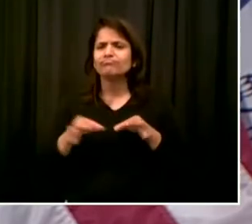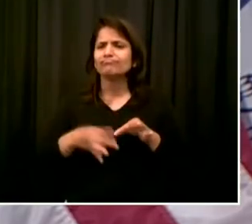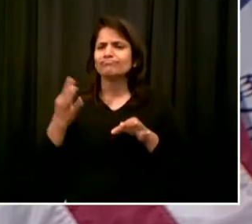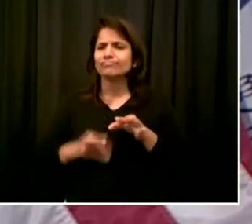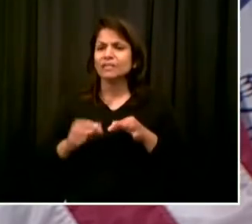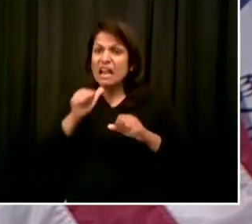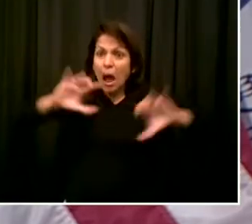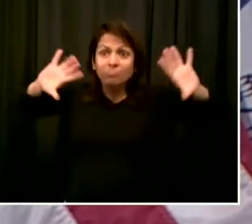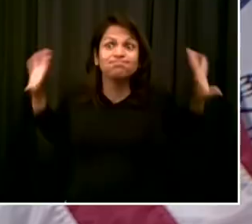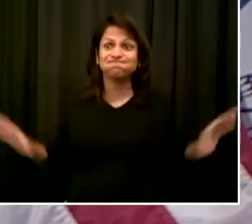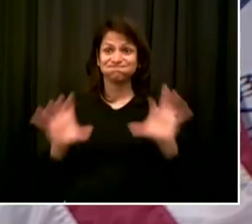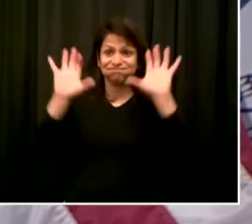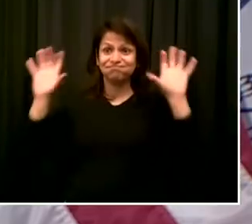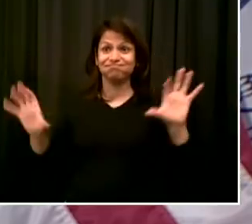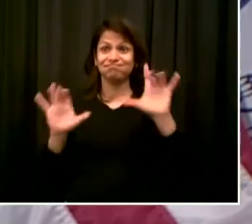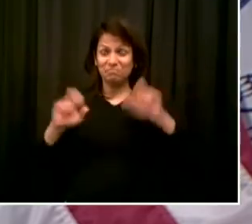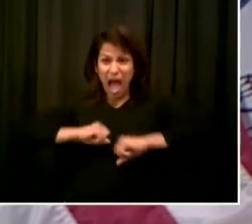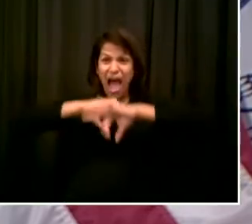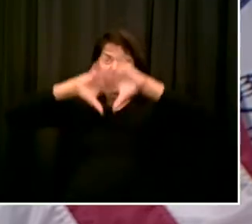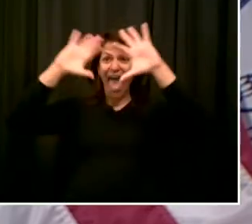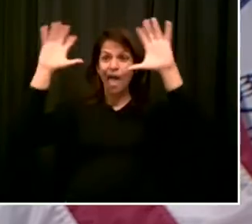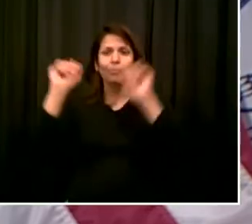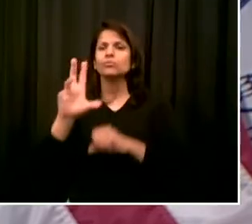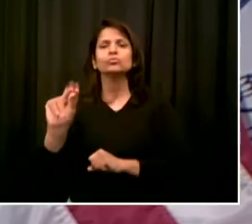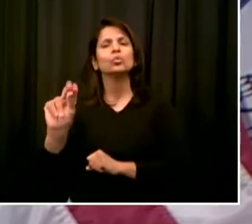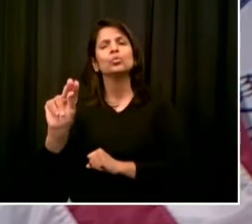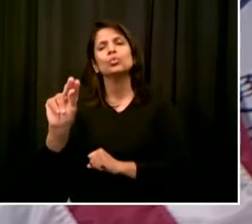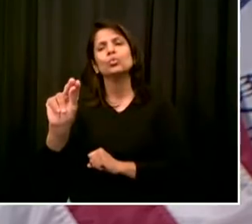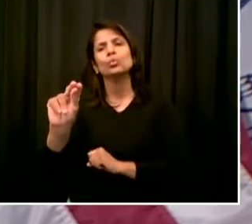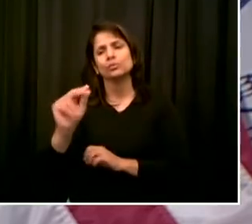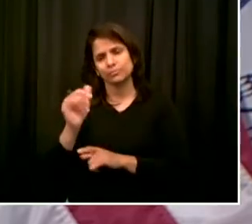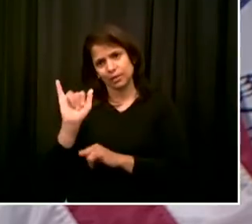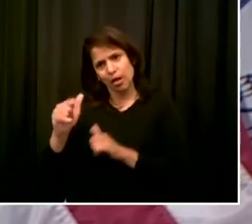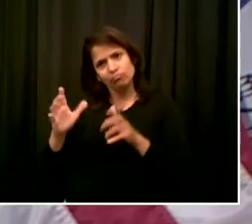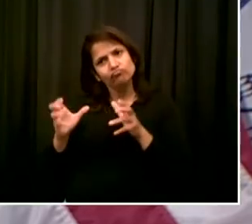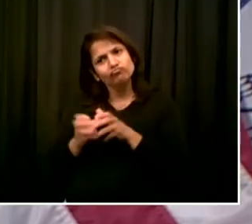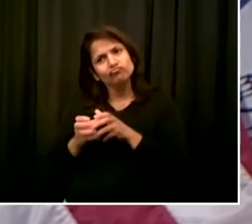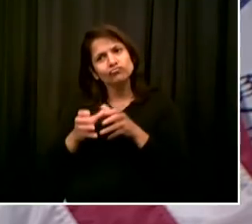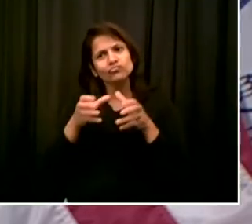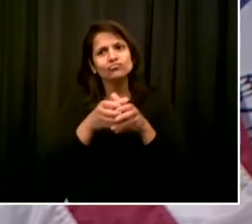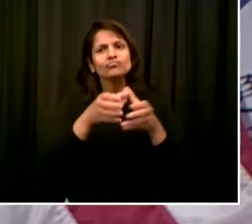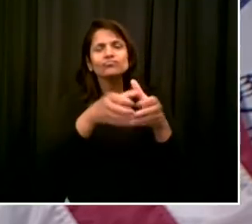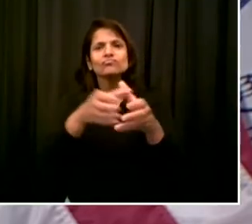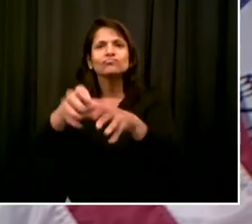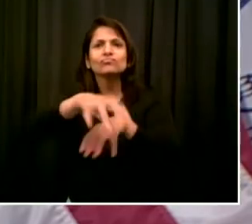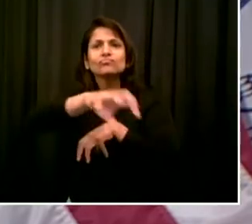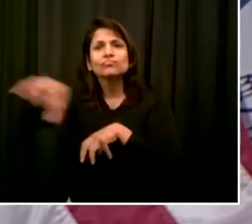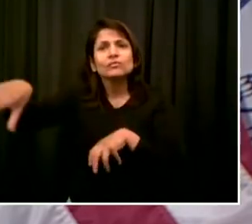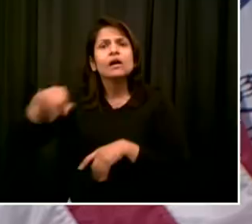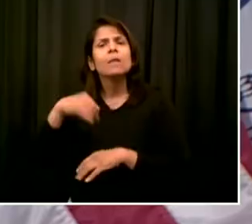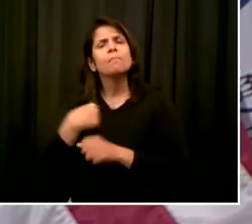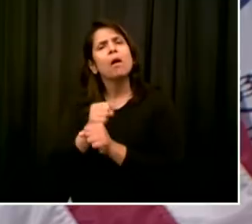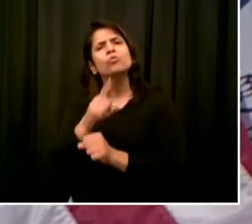WE DO NOT WANT CROWDS AND WE DO NOT WANT PROMOTION. WE WANT A SIMPLE APPROACH TO GIVE SOMETHNGI ESPCL IA9>y)TO